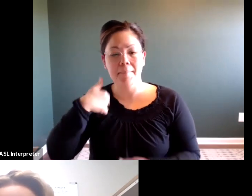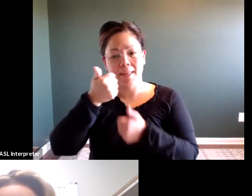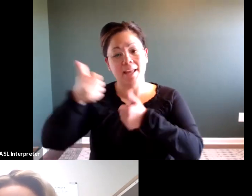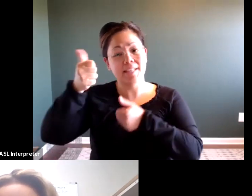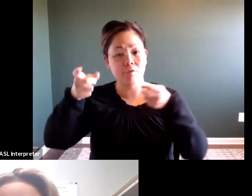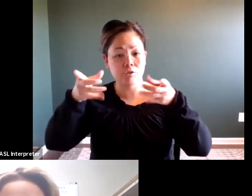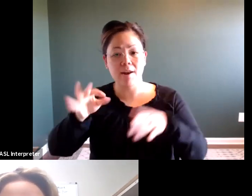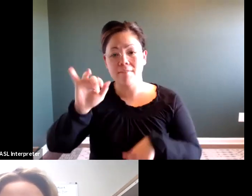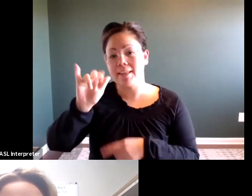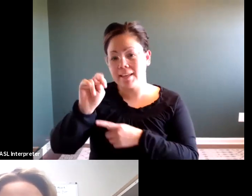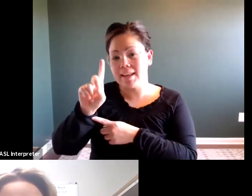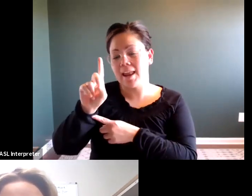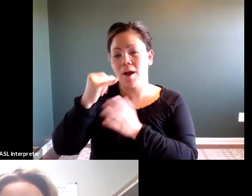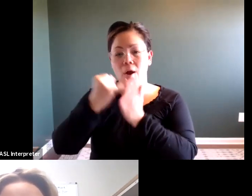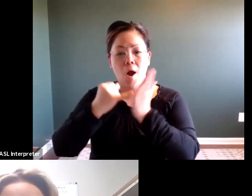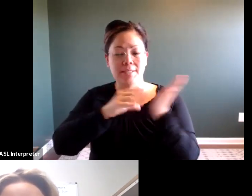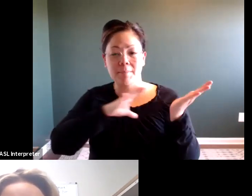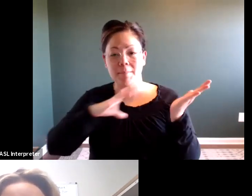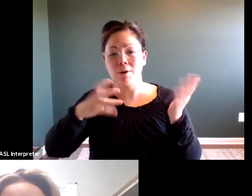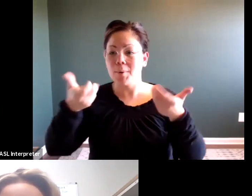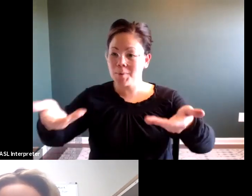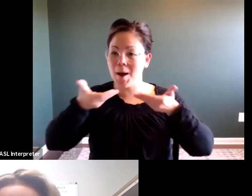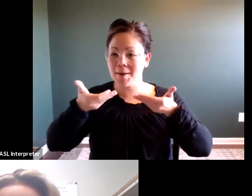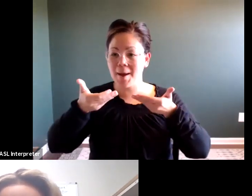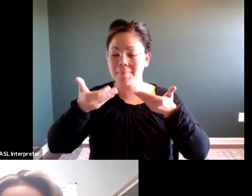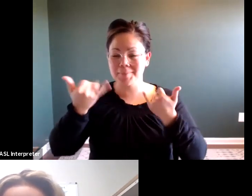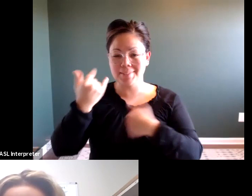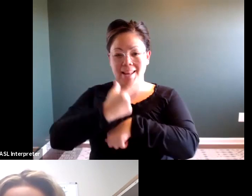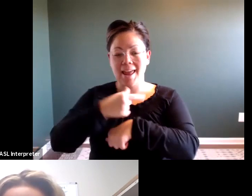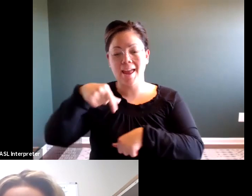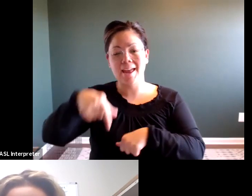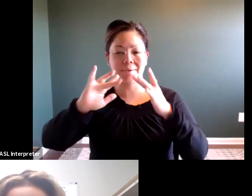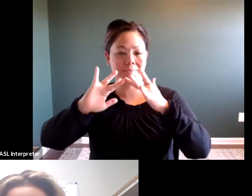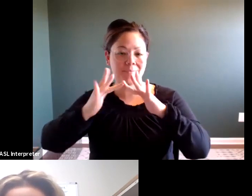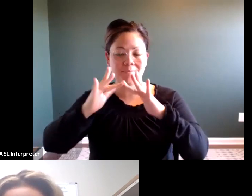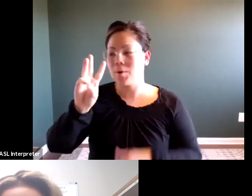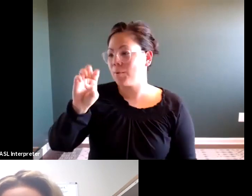I wanna welcome you to our webinar today, as you all know,